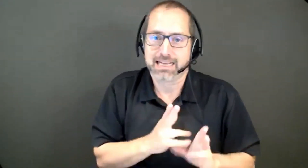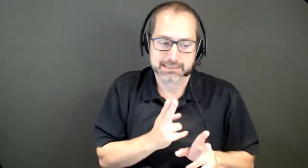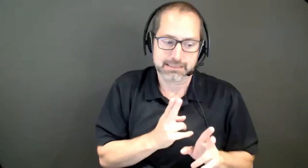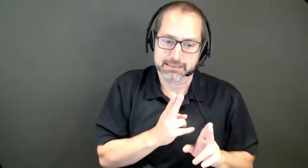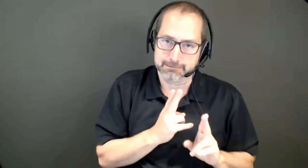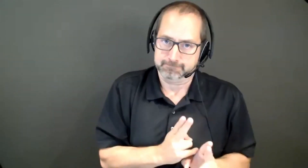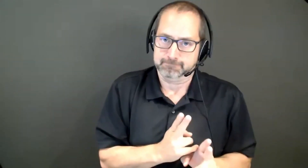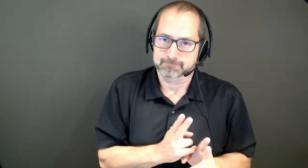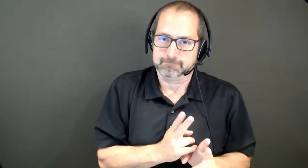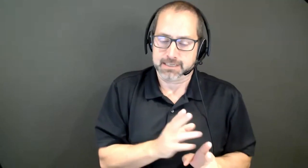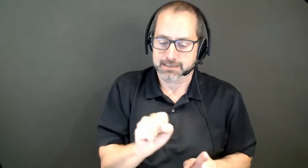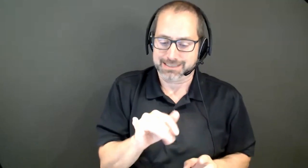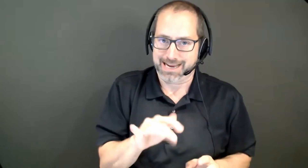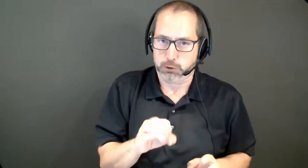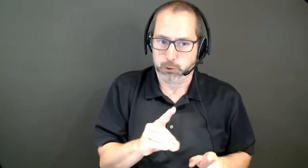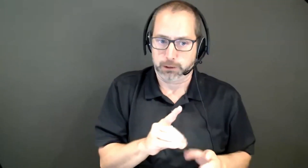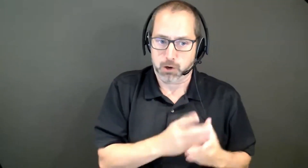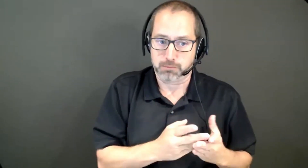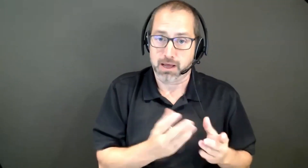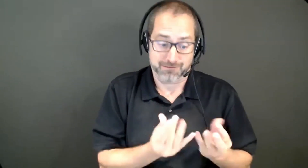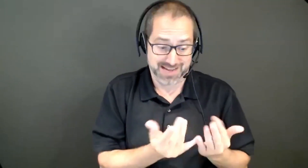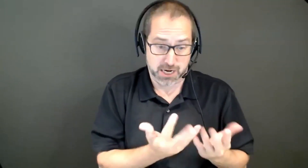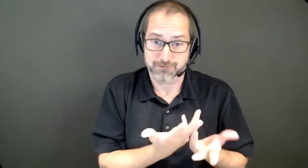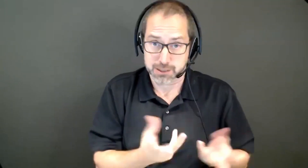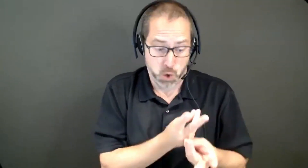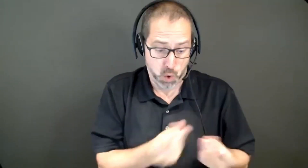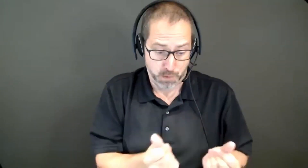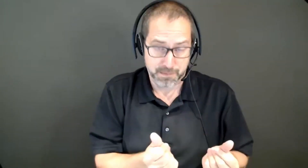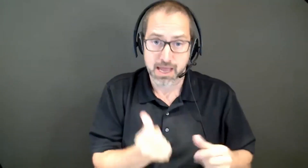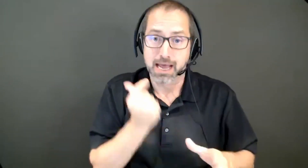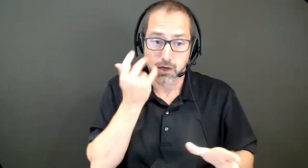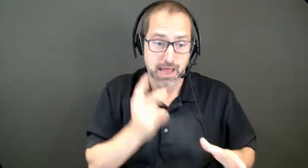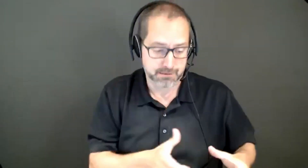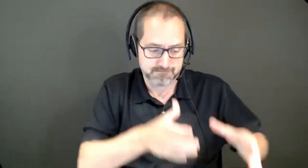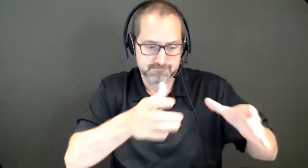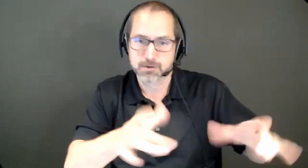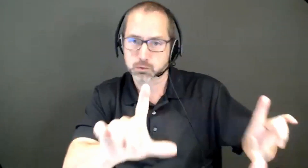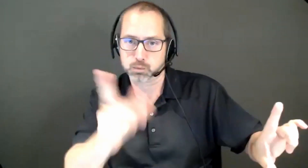it’s extinguished, I will hold up the bowl, you’ll see the smoke rising, and the smoke is what we use